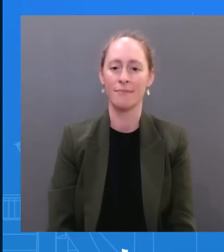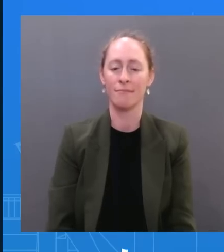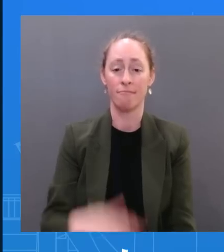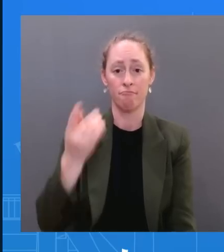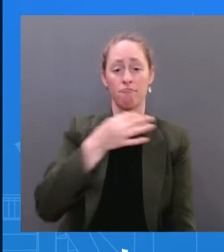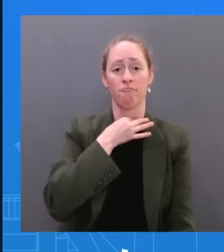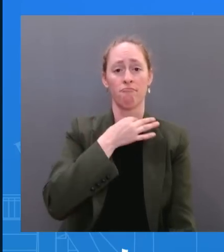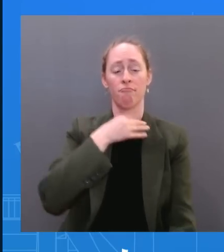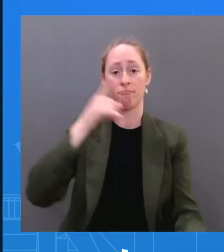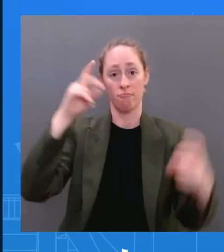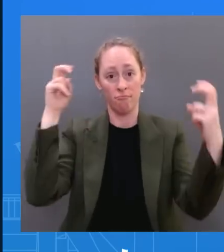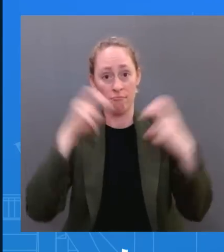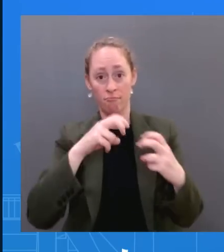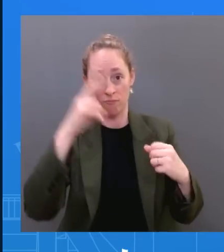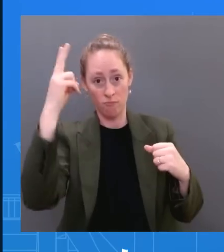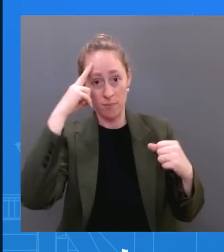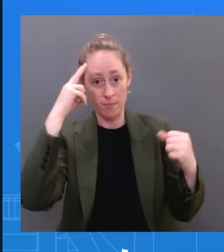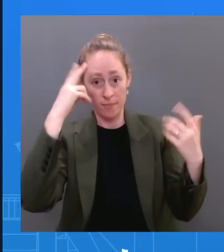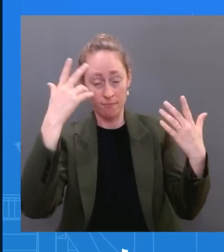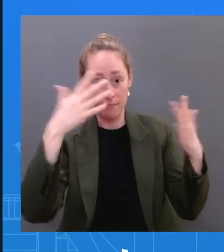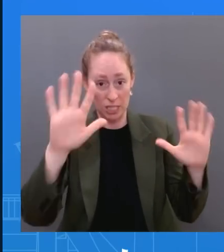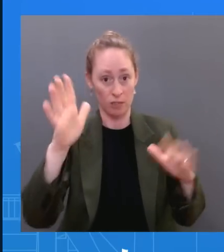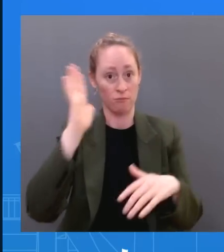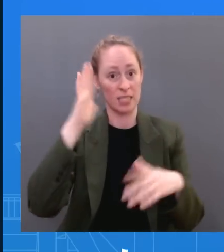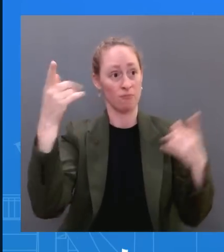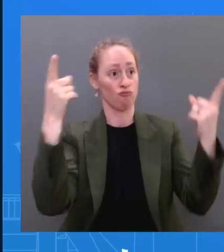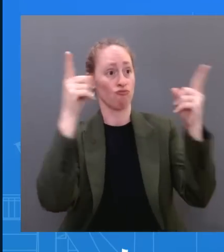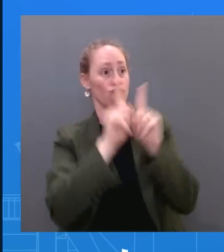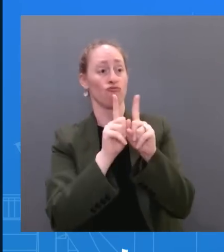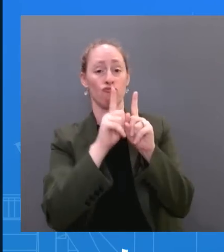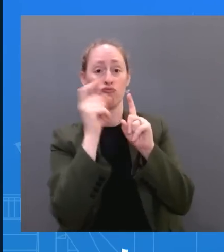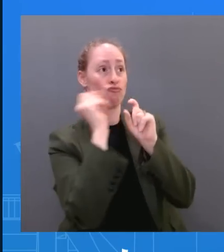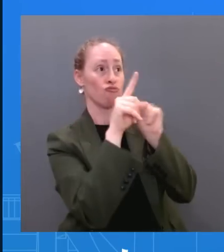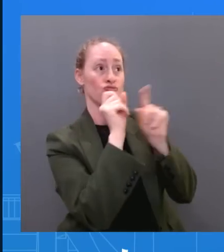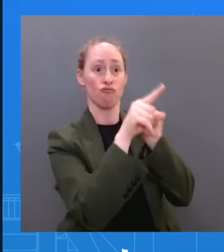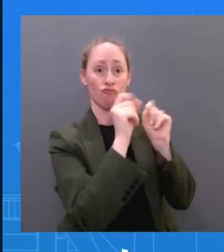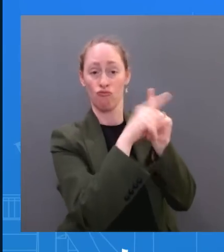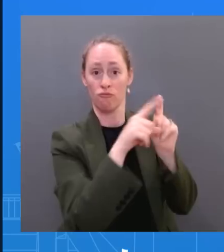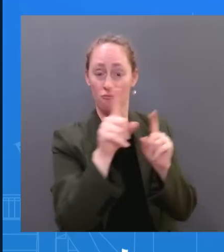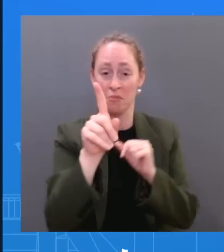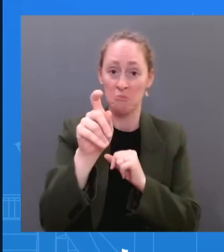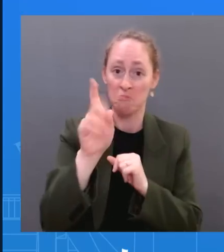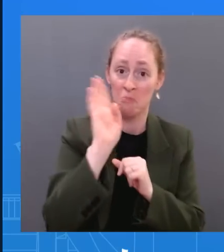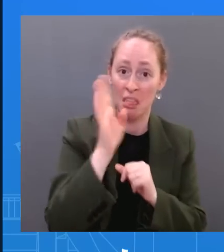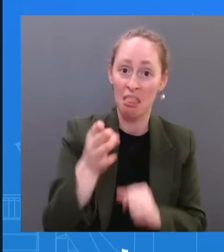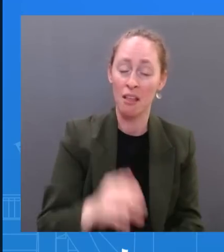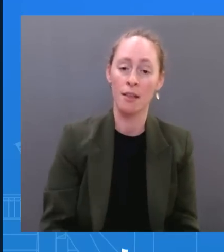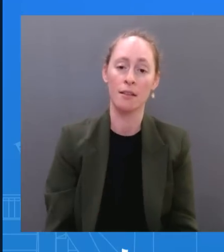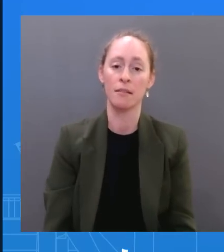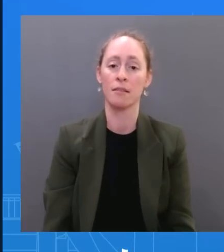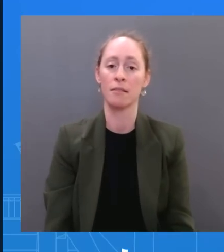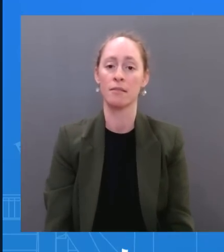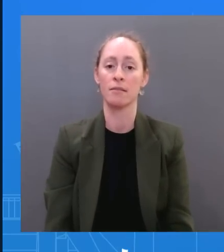and we'll have more to share -- he has that one press conference in Israel. I don't have anything else to share on --